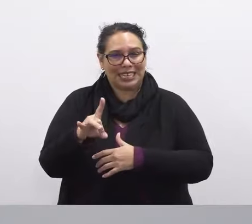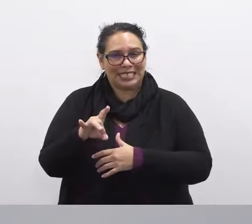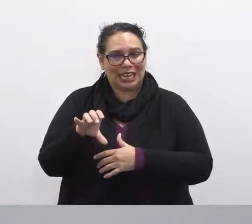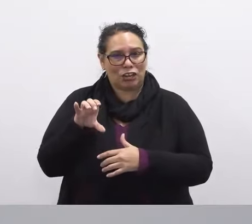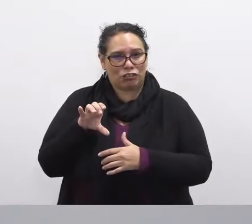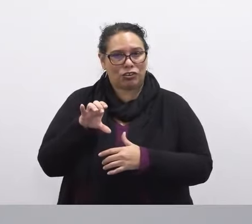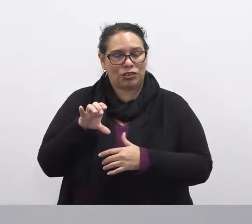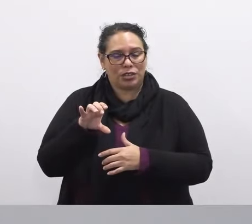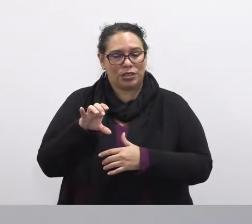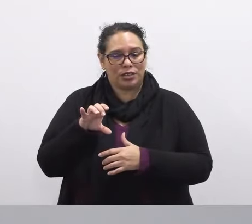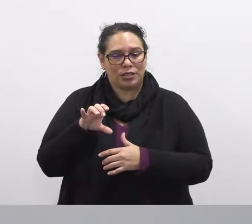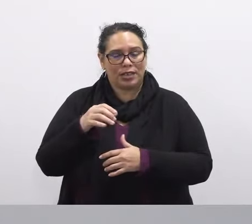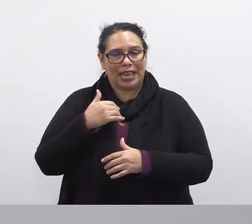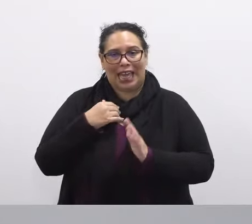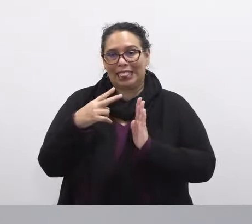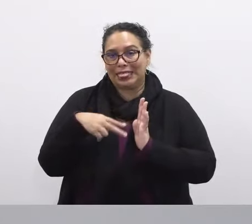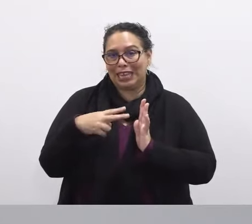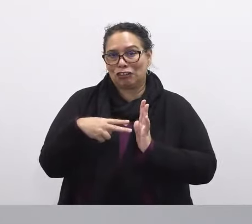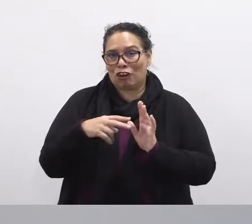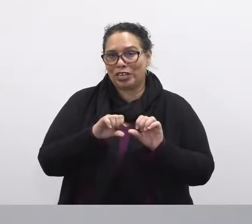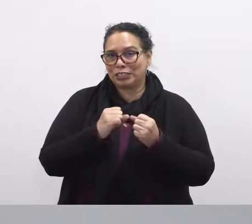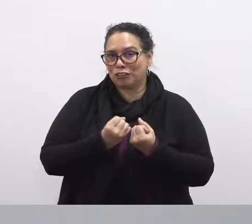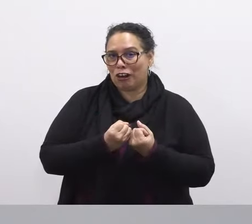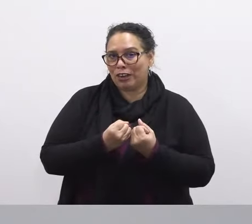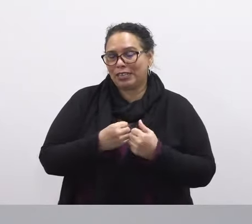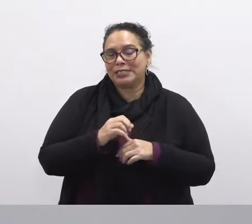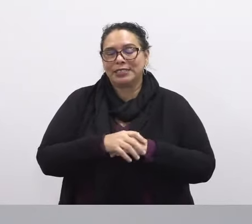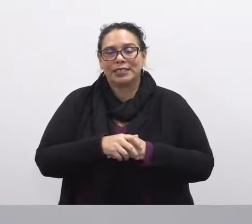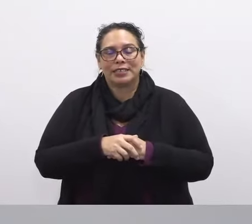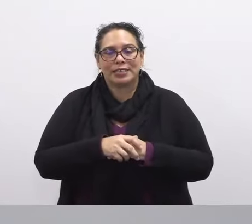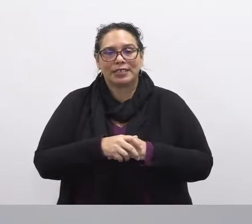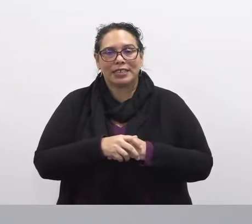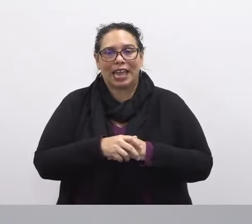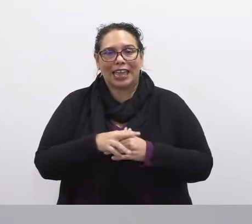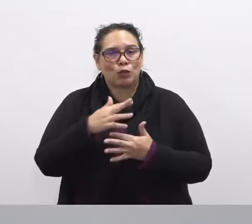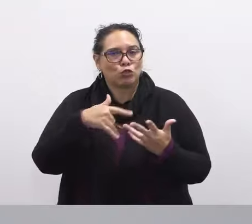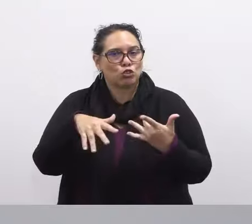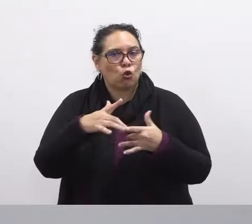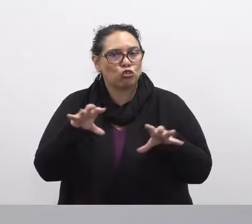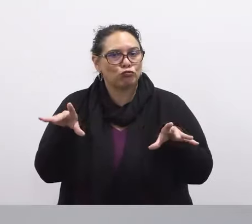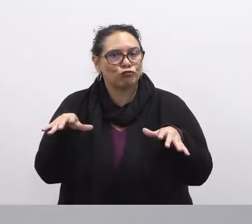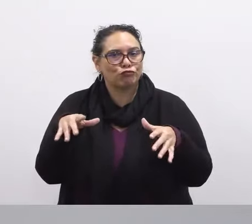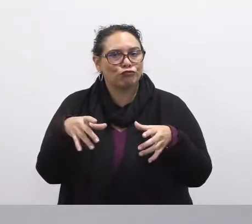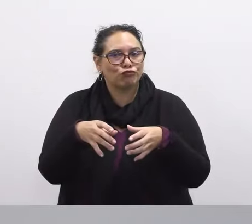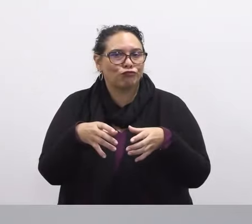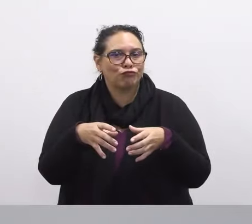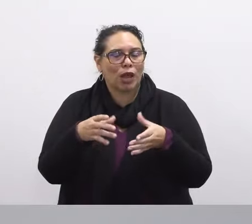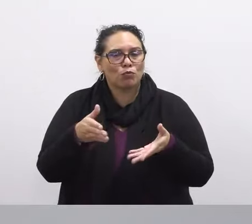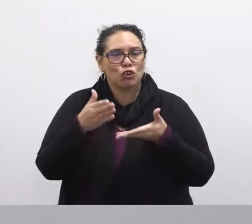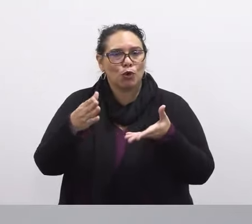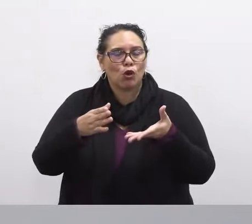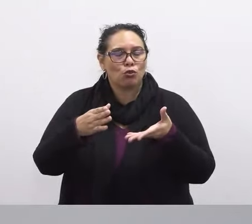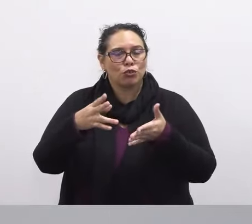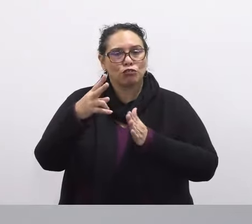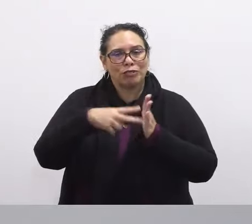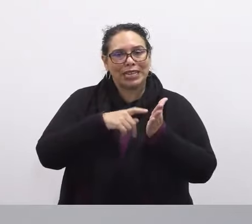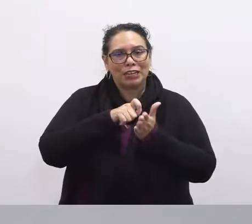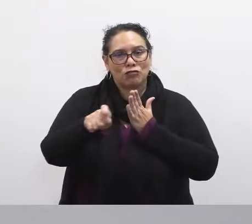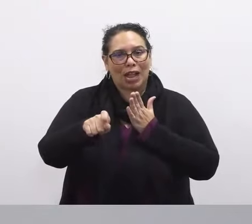formed literary societies? And these were social gatherings to promote reading and writing skills,